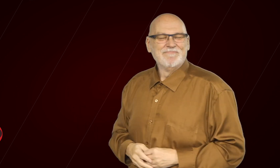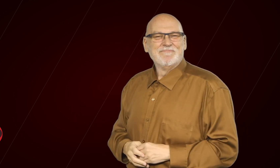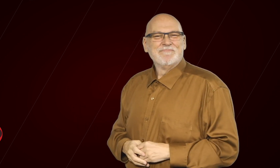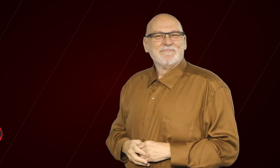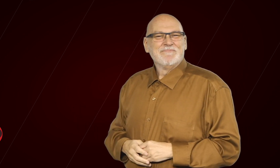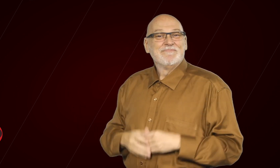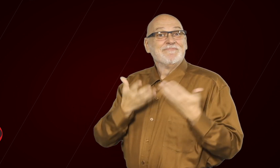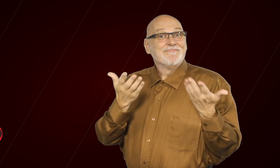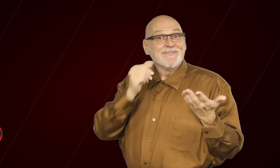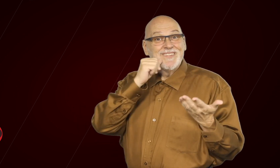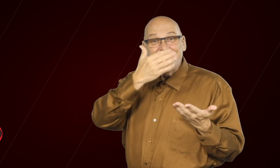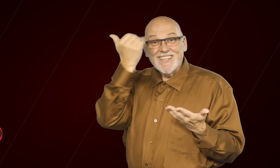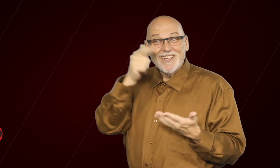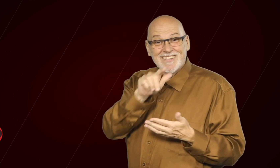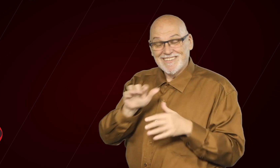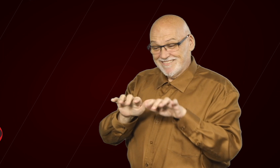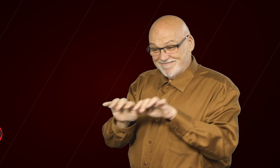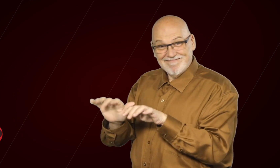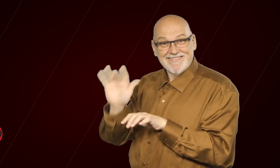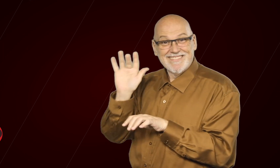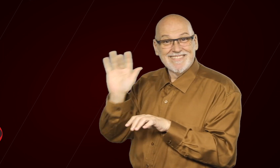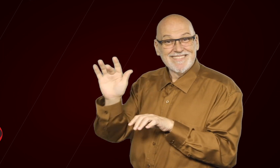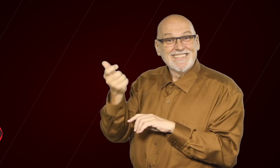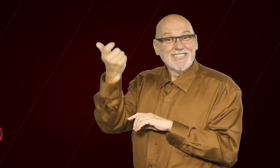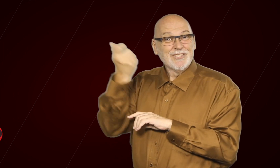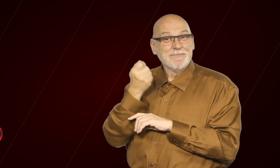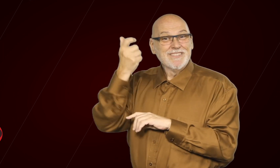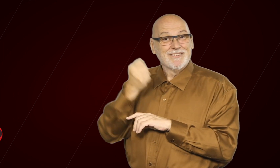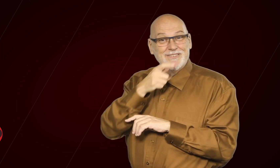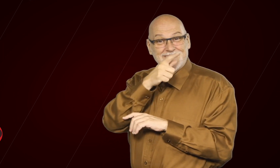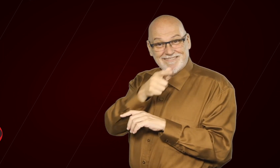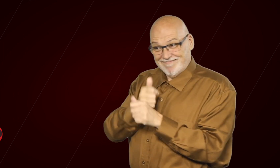Don’t forget to subscribe, like, and follow